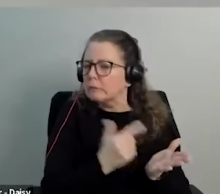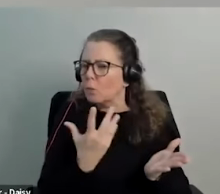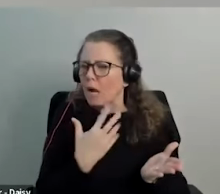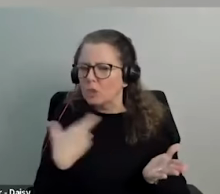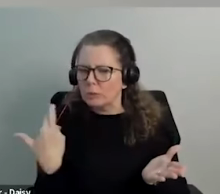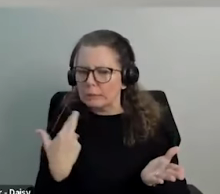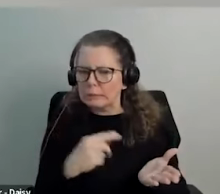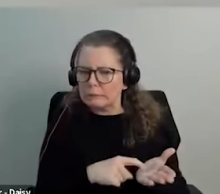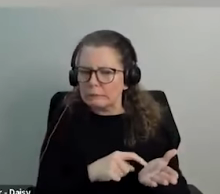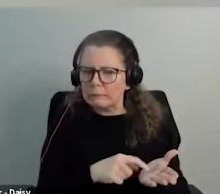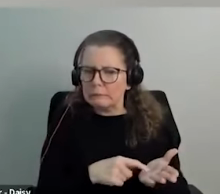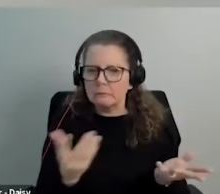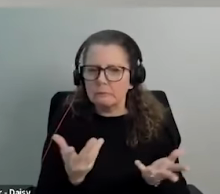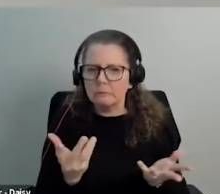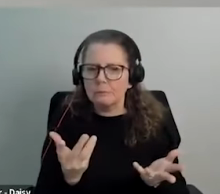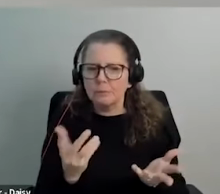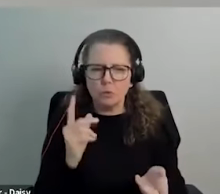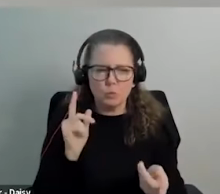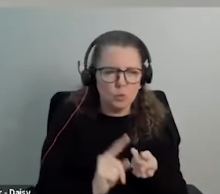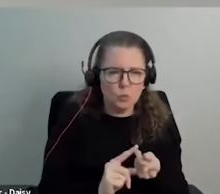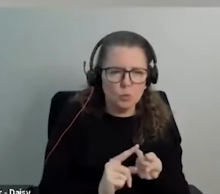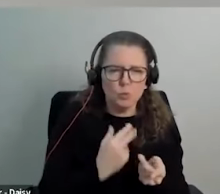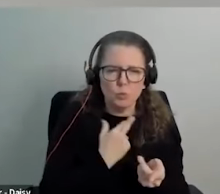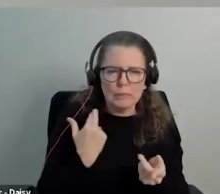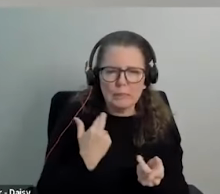And how do we reduce that risk of getting sued?"